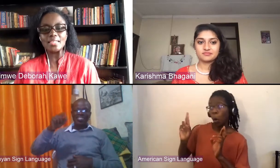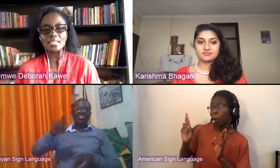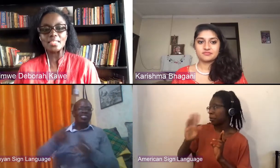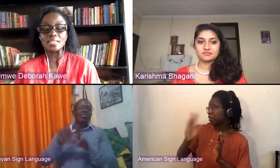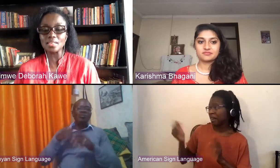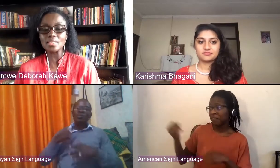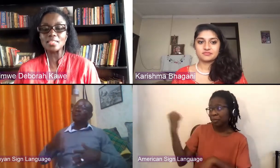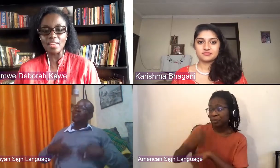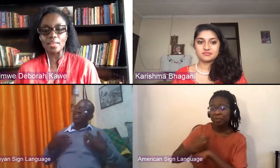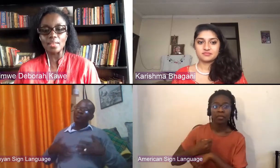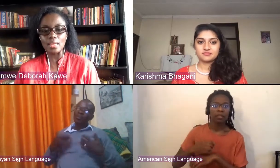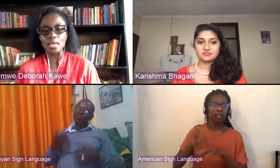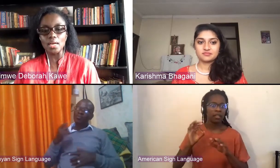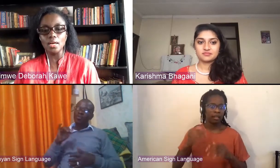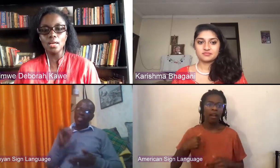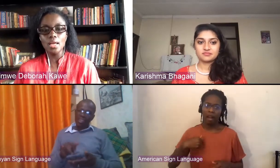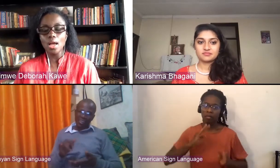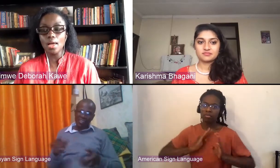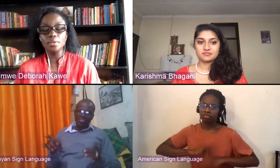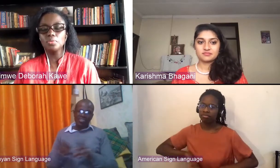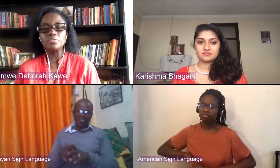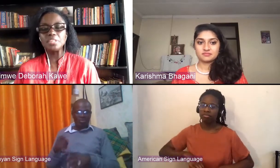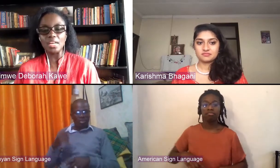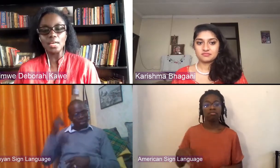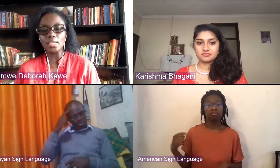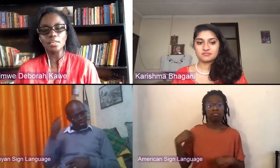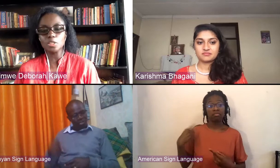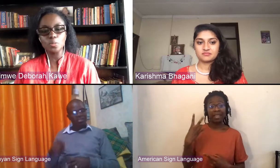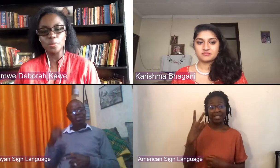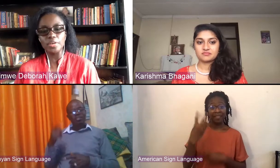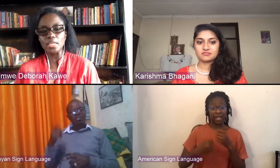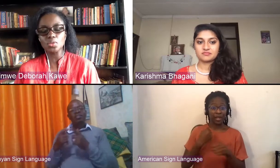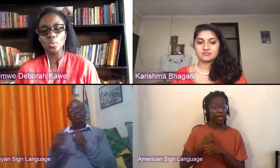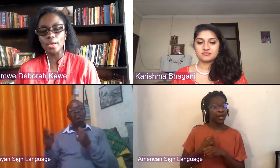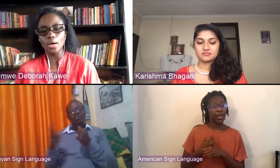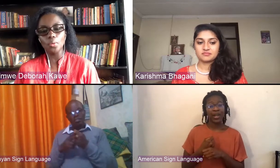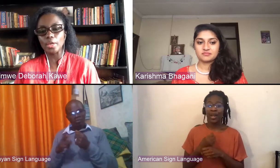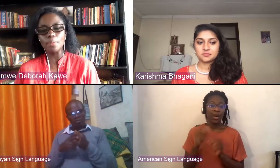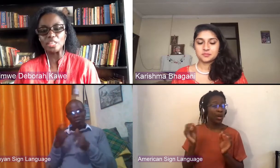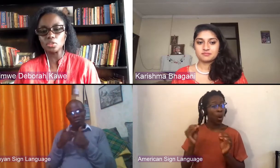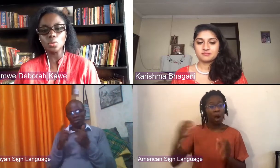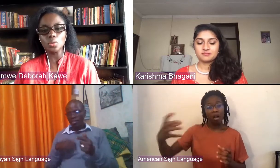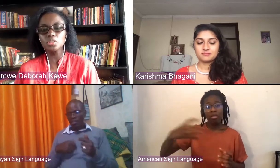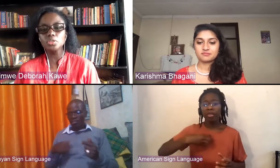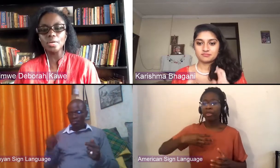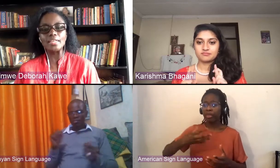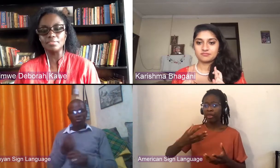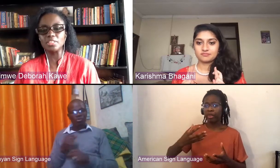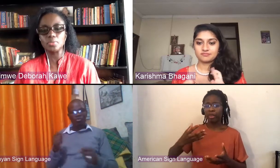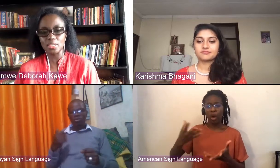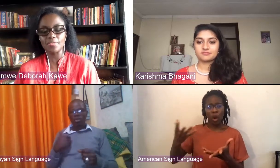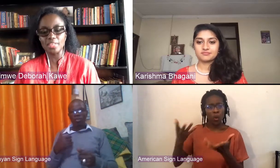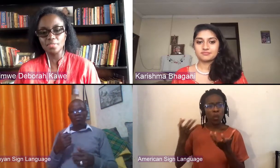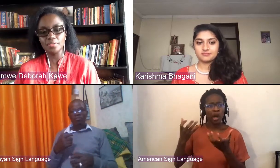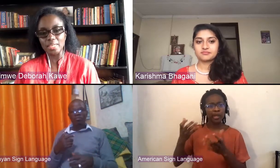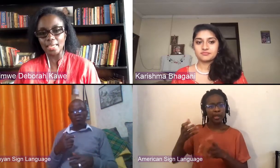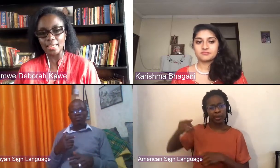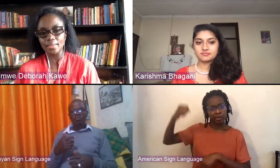that this is our seventh year and we've never had an experience where we are being told you can never do this festival again.